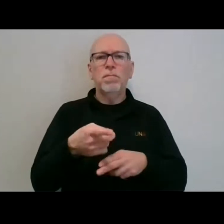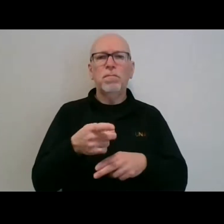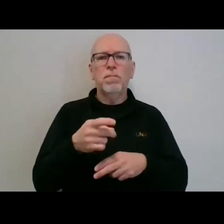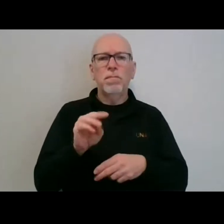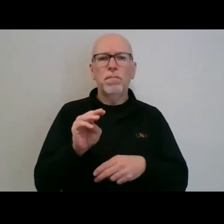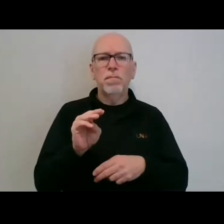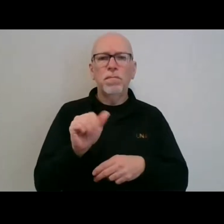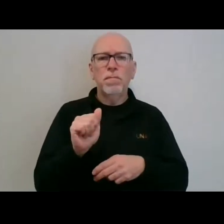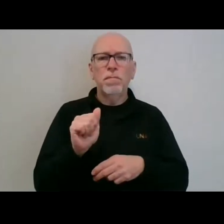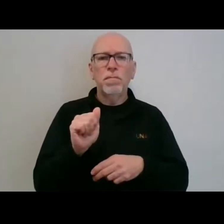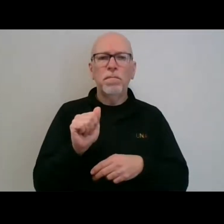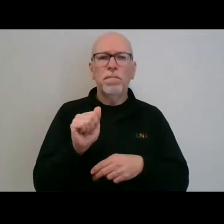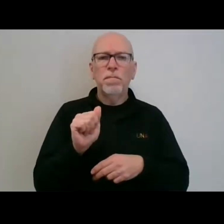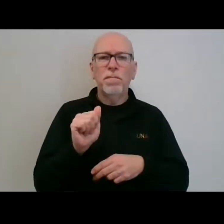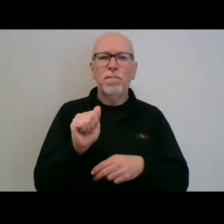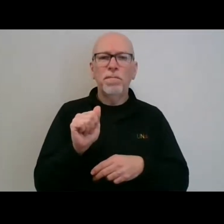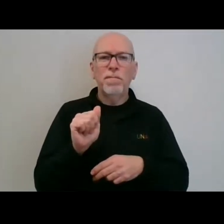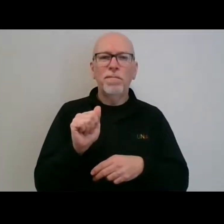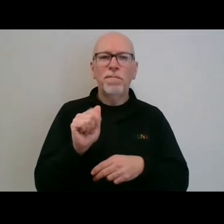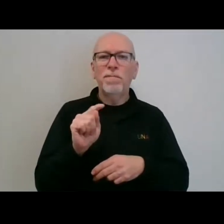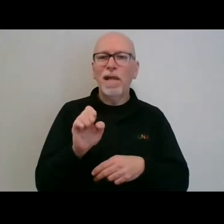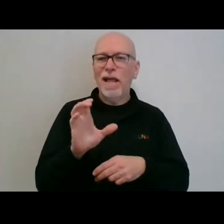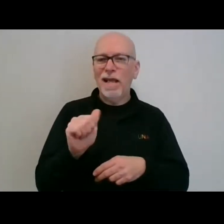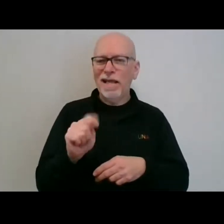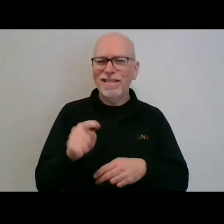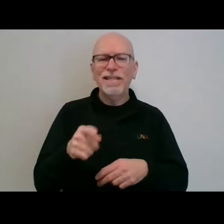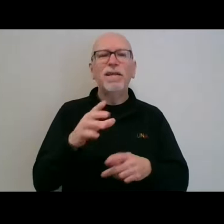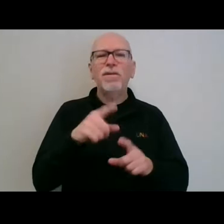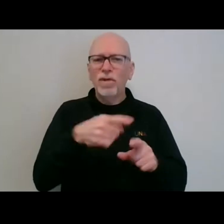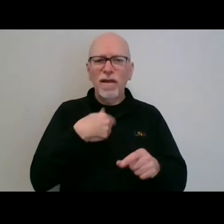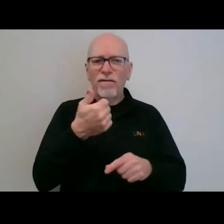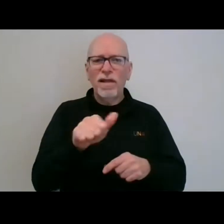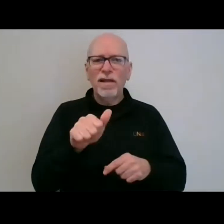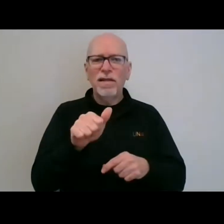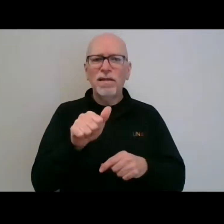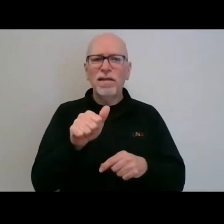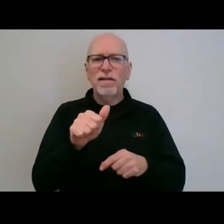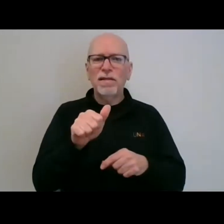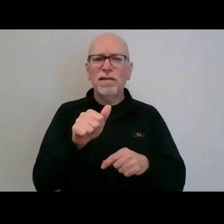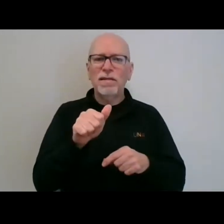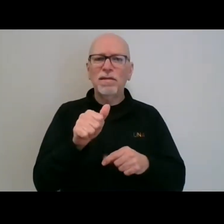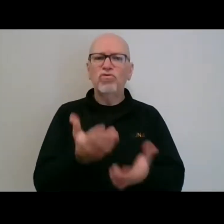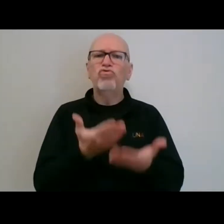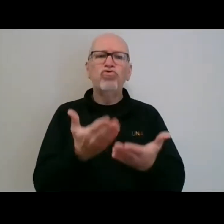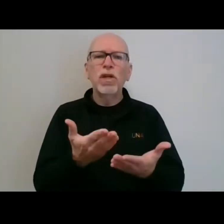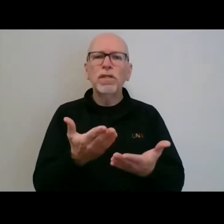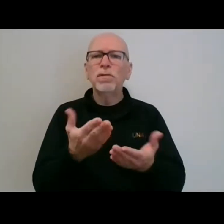which I love the name of that. But do you have any suggested machine translation tools